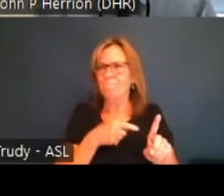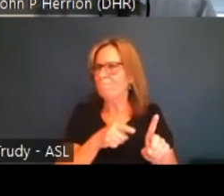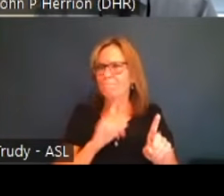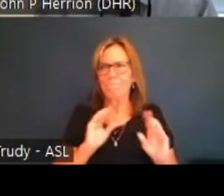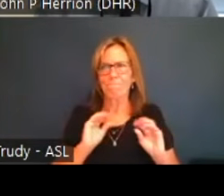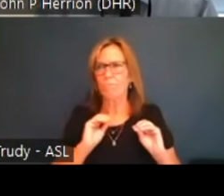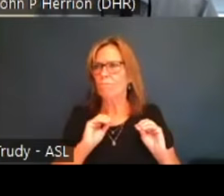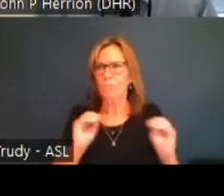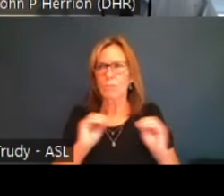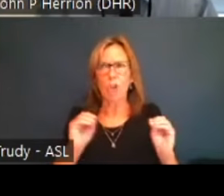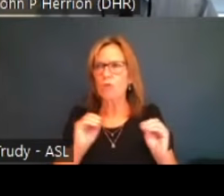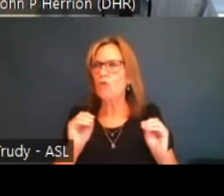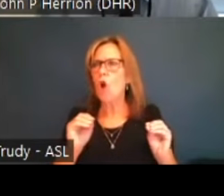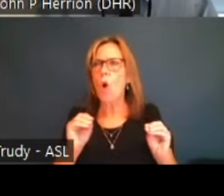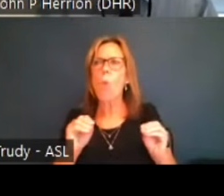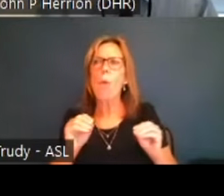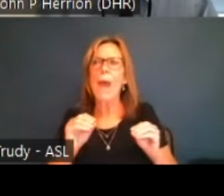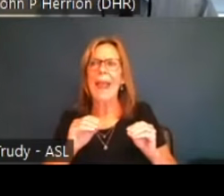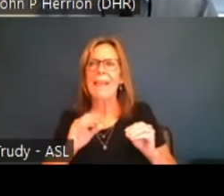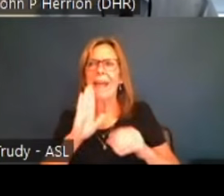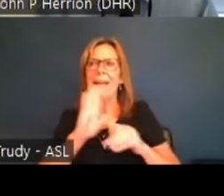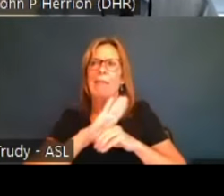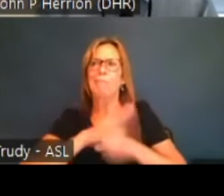professionally trained?